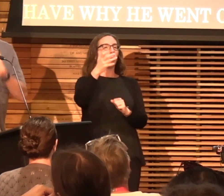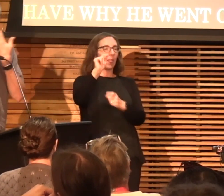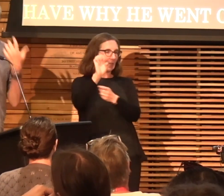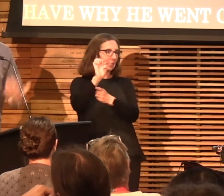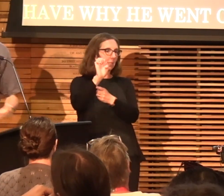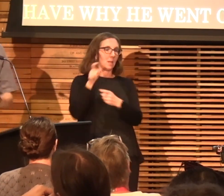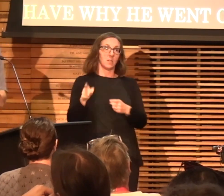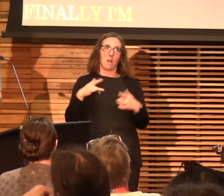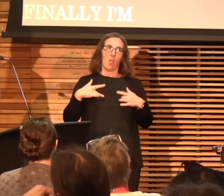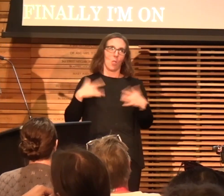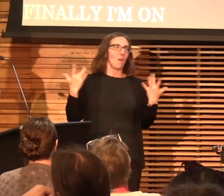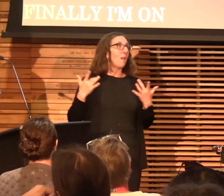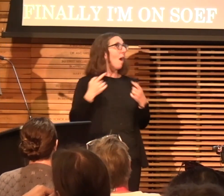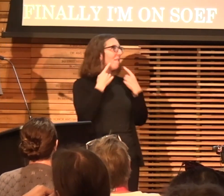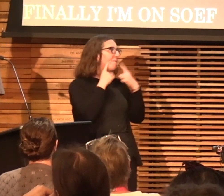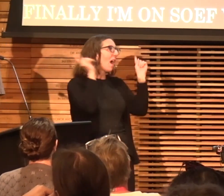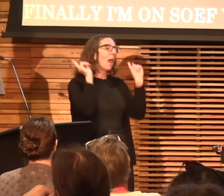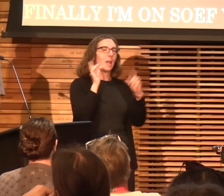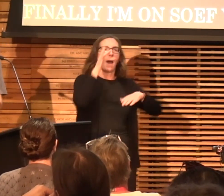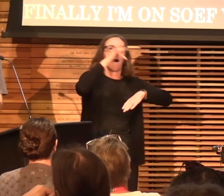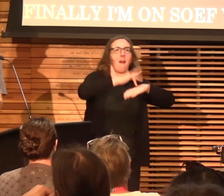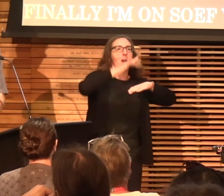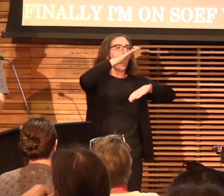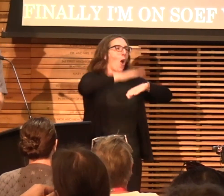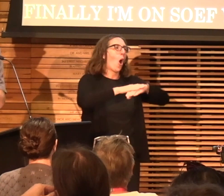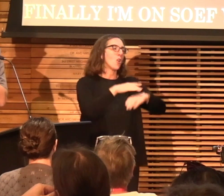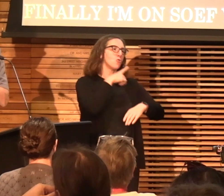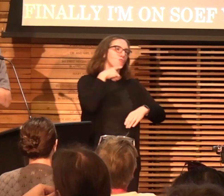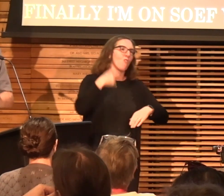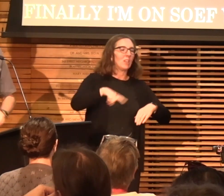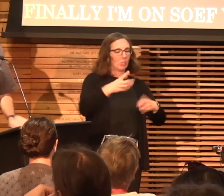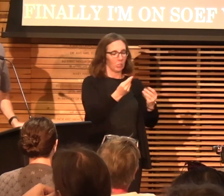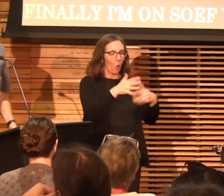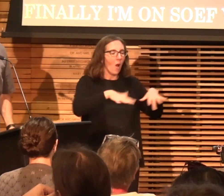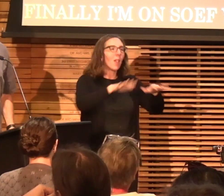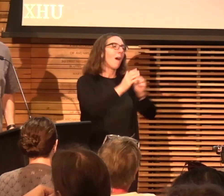She starts to join communist fronts, one after another. Her best friend during this period